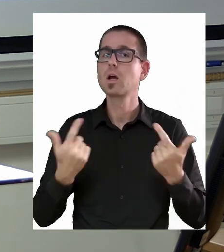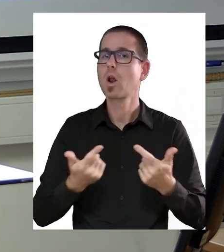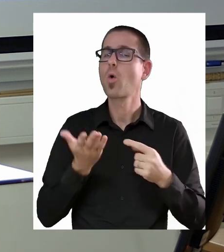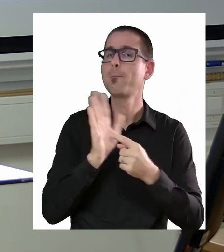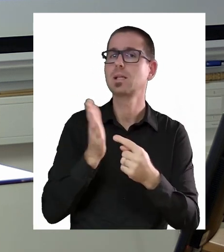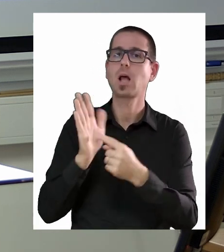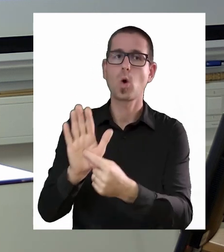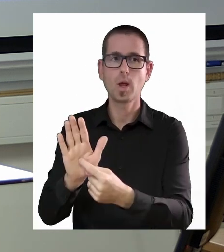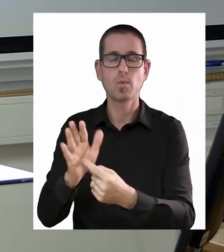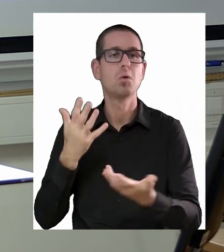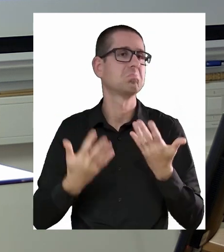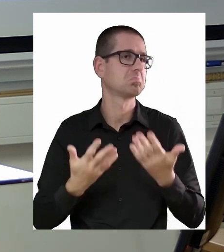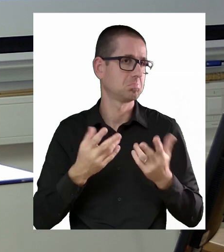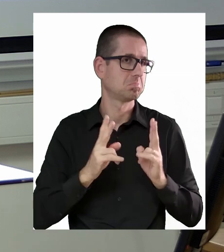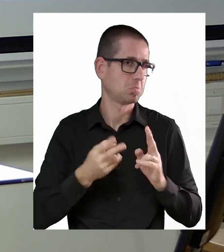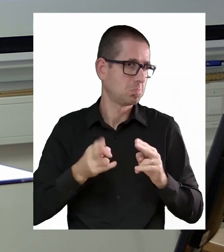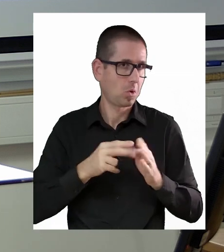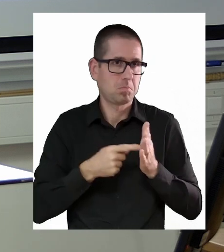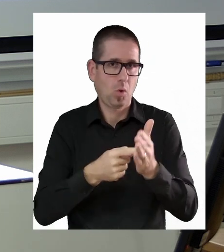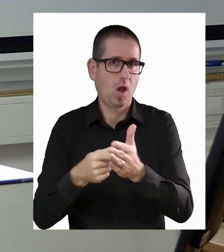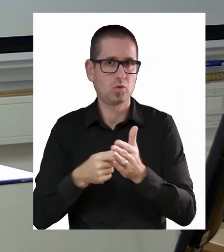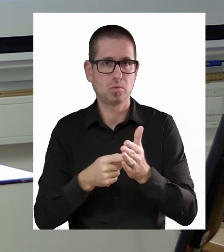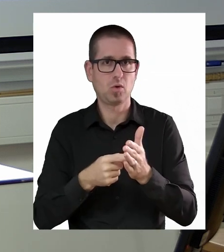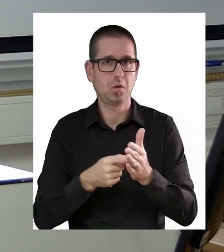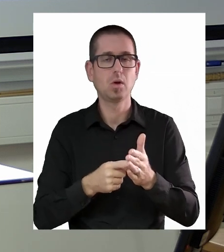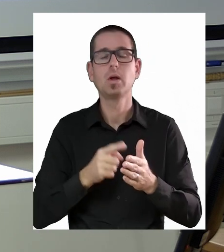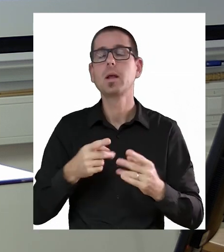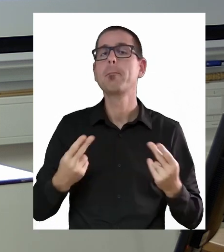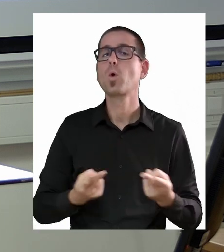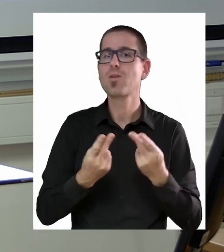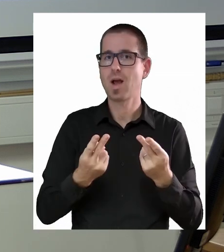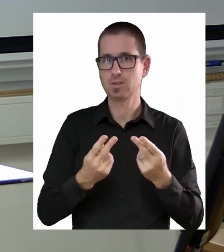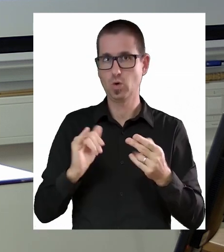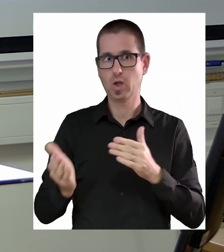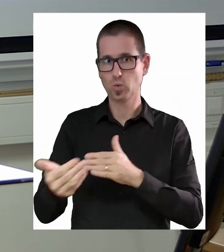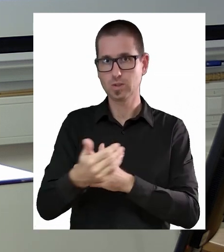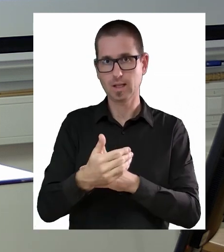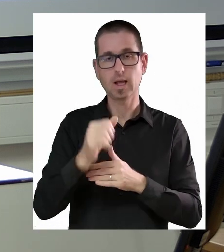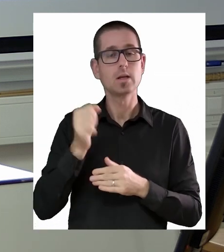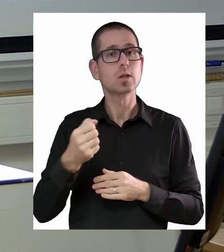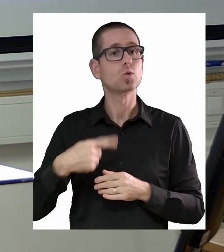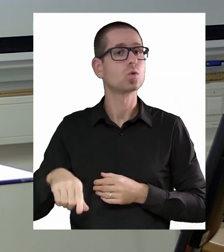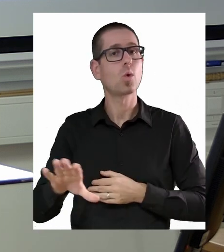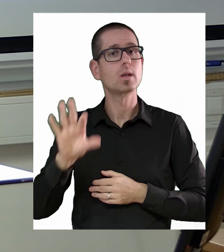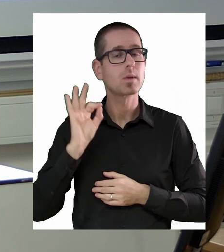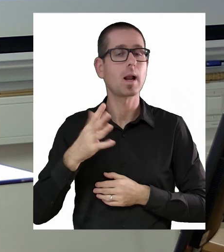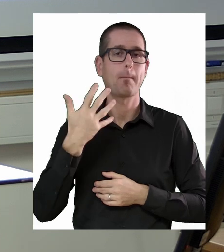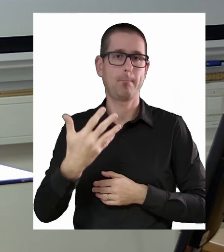maybe really point out the motivation behind it. Therefore, we chose five of them, one from